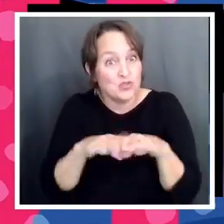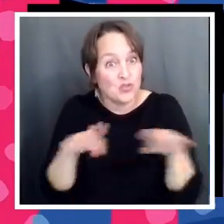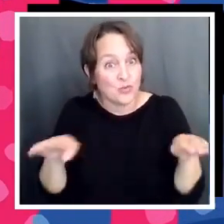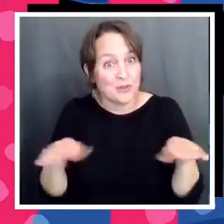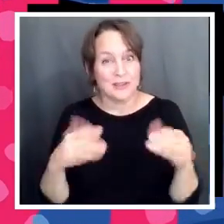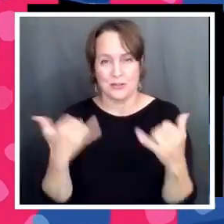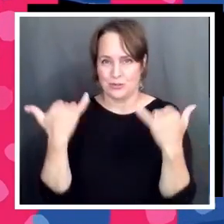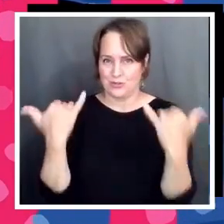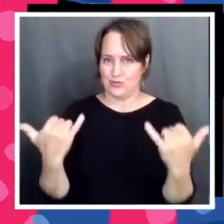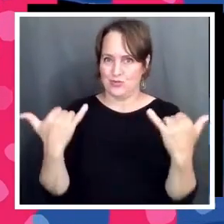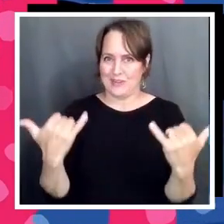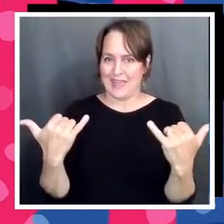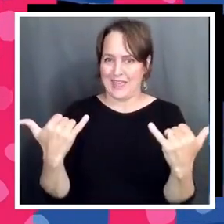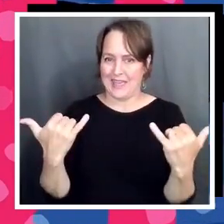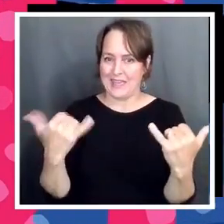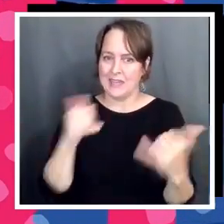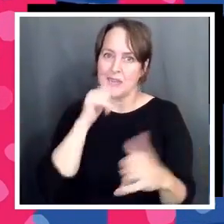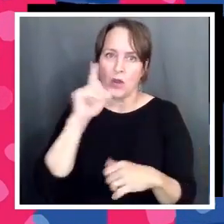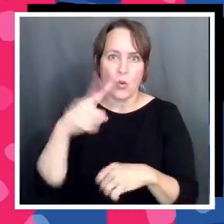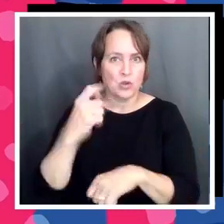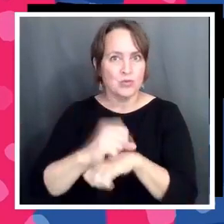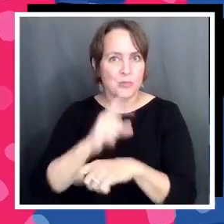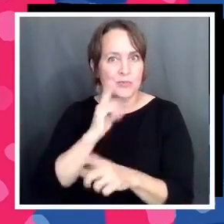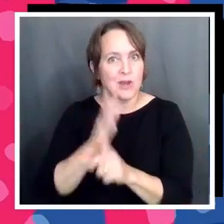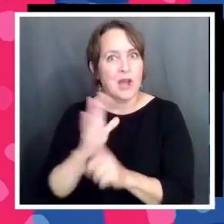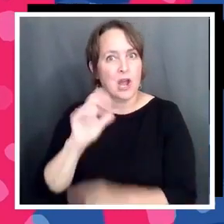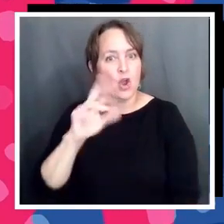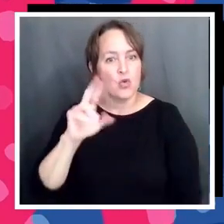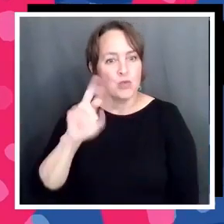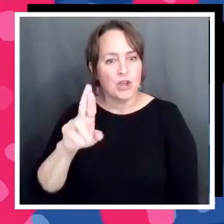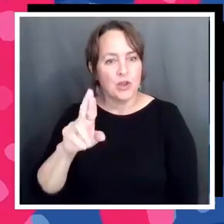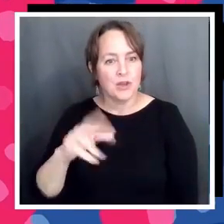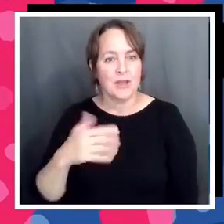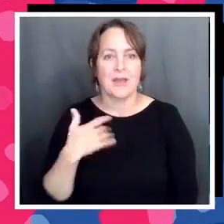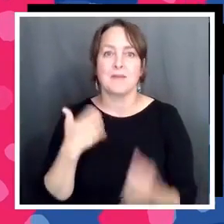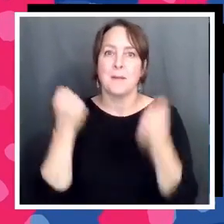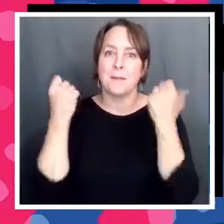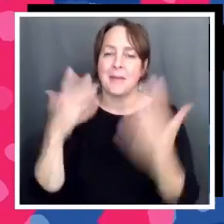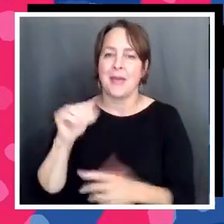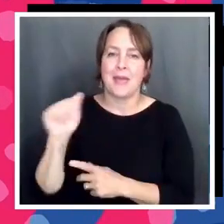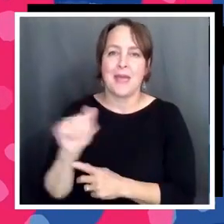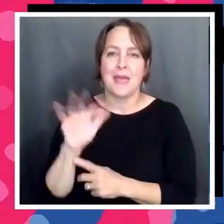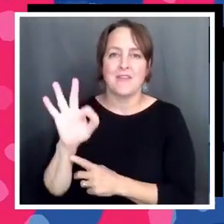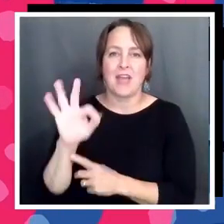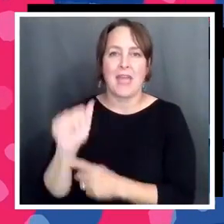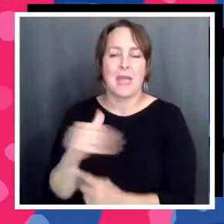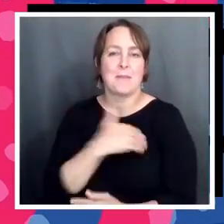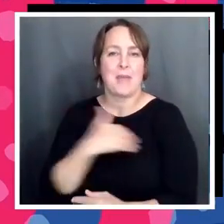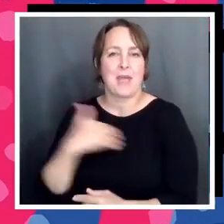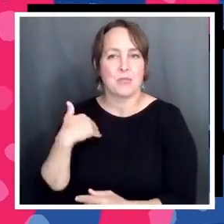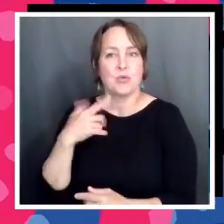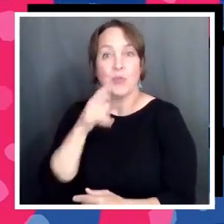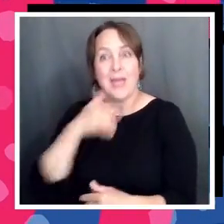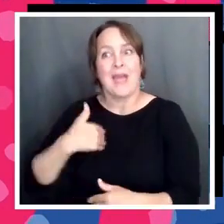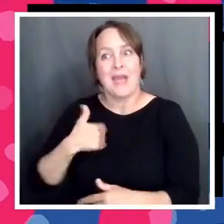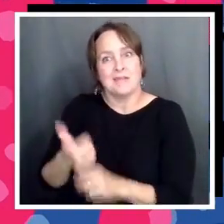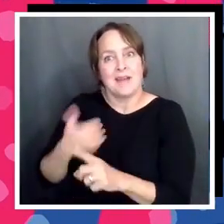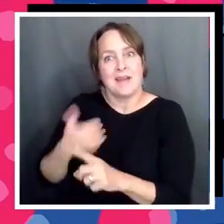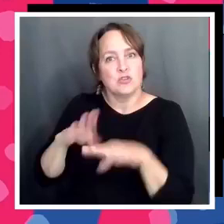MAKING IT POSSIBLE FOR FLIGHT